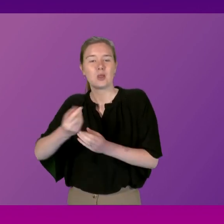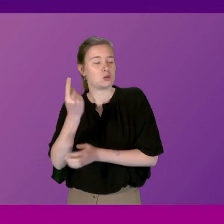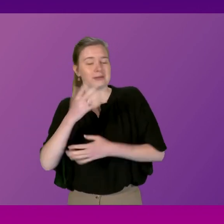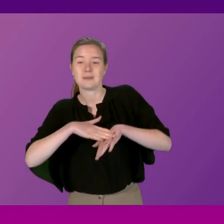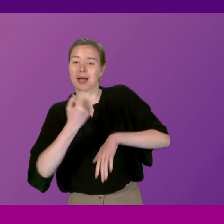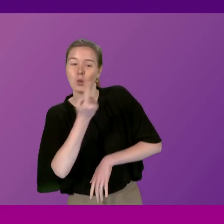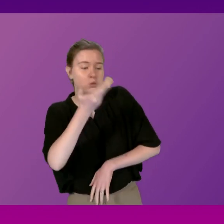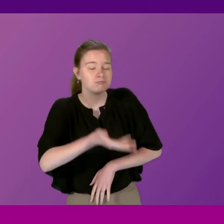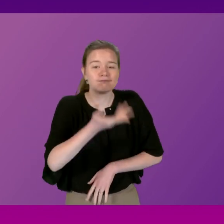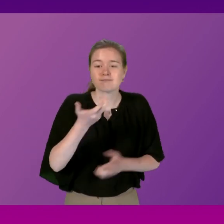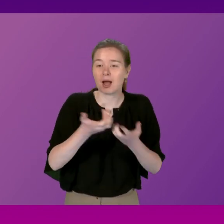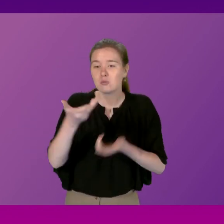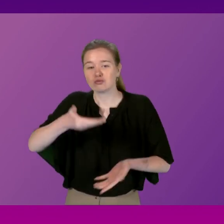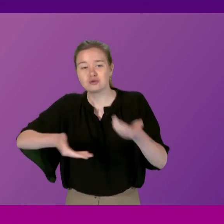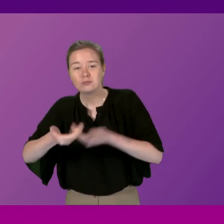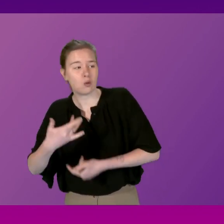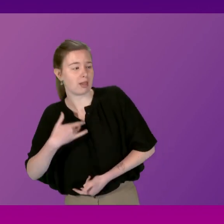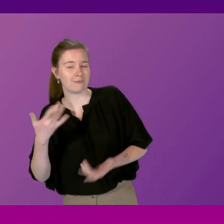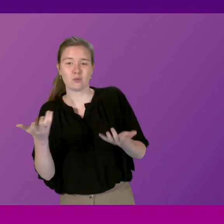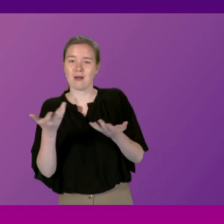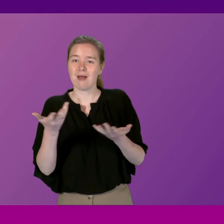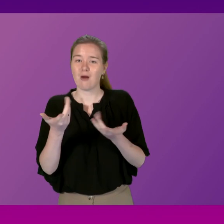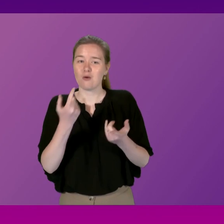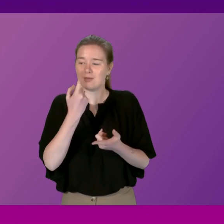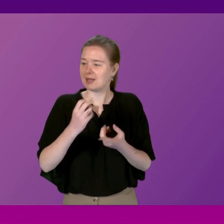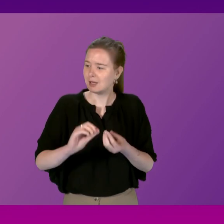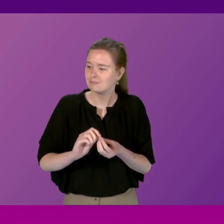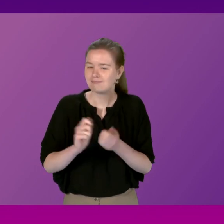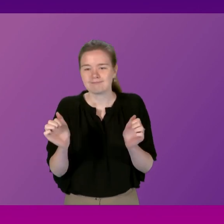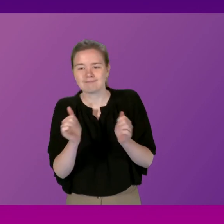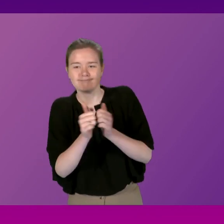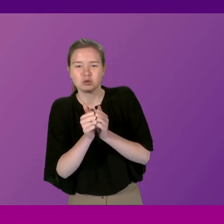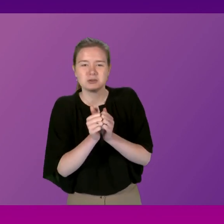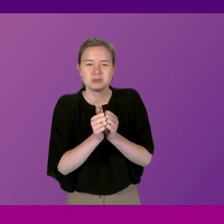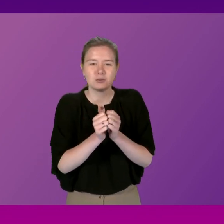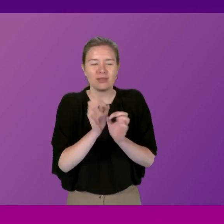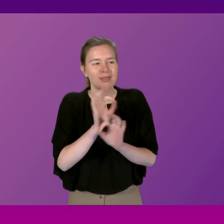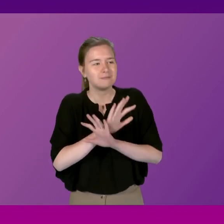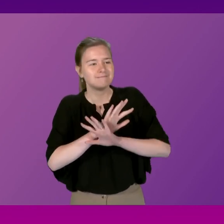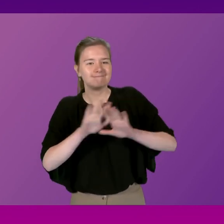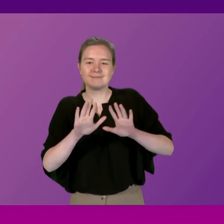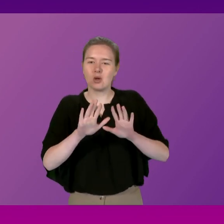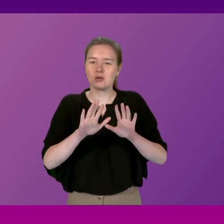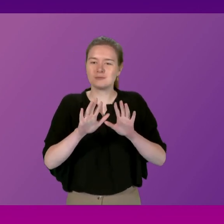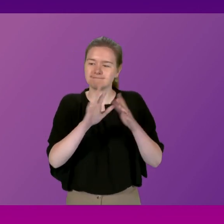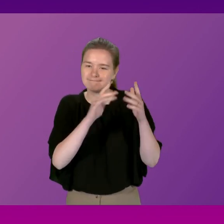how they contribute, where they live or whether they conform to some sort of nonsensical,